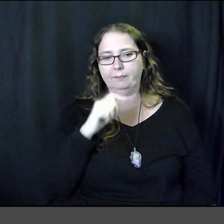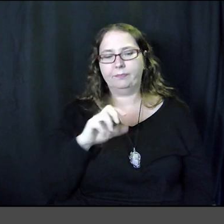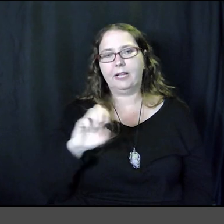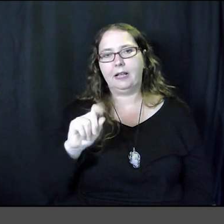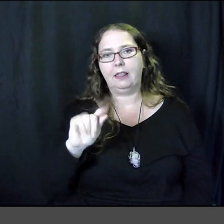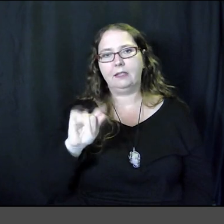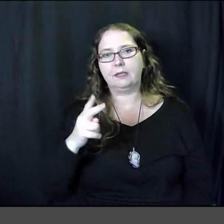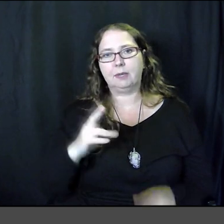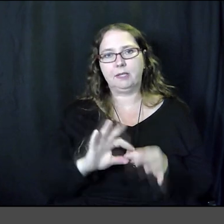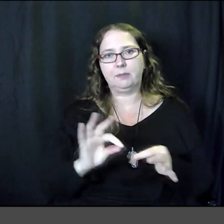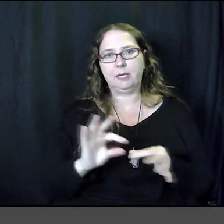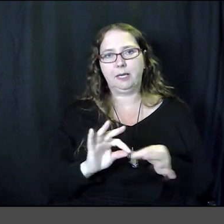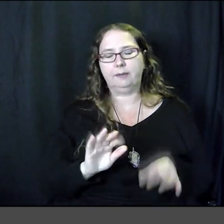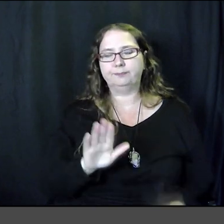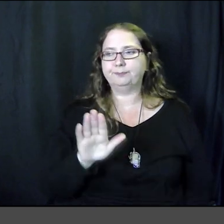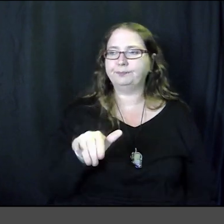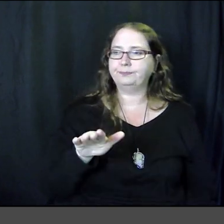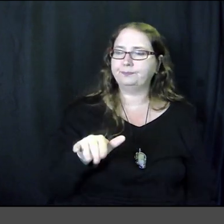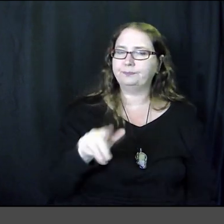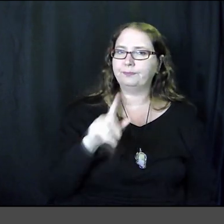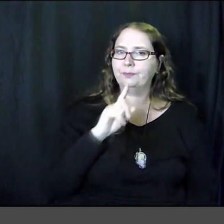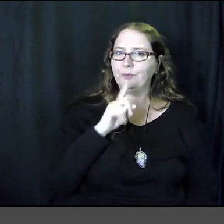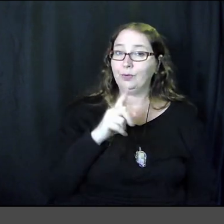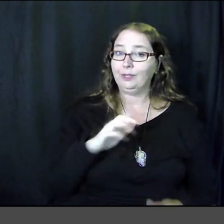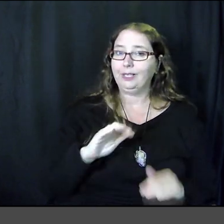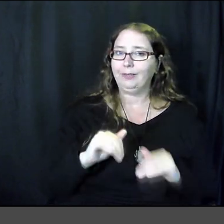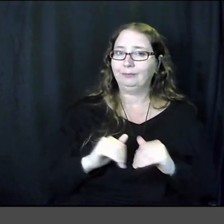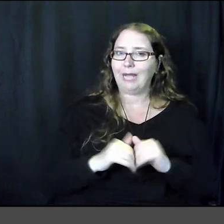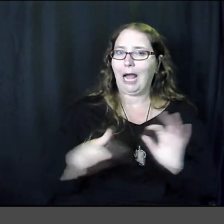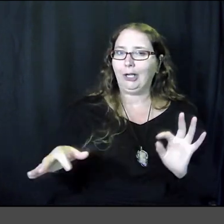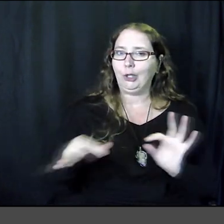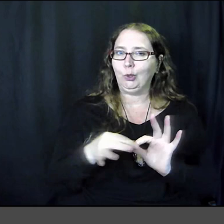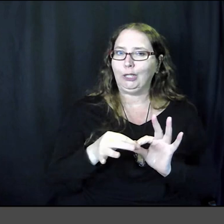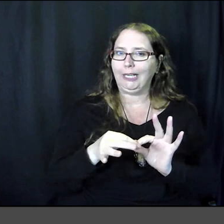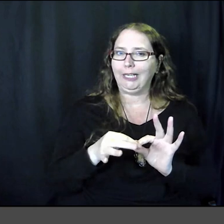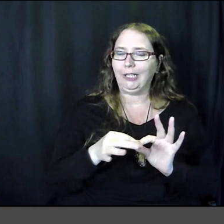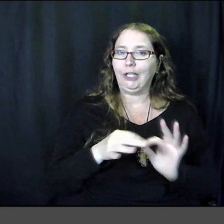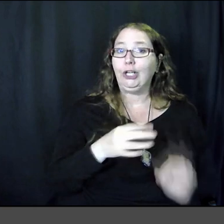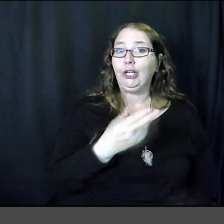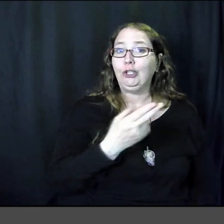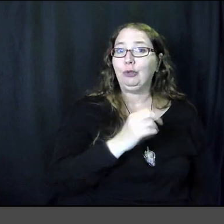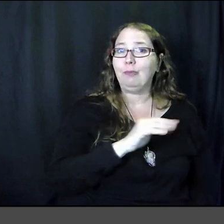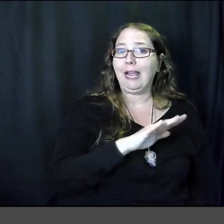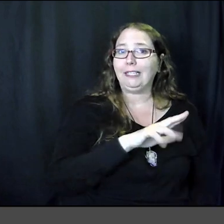HOW DO WE LINK HUMANITIES TO SPECIFIC, ACTIONABLE, PRACTICAL AND NONPARTISAN